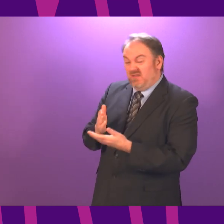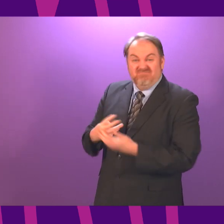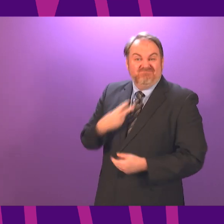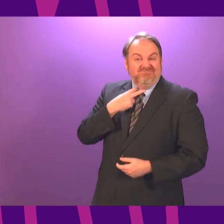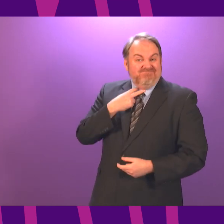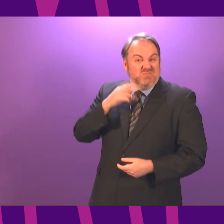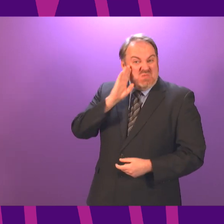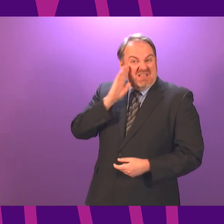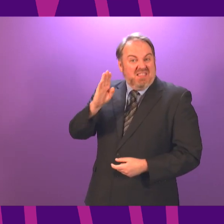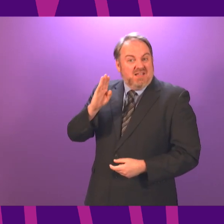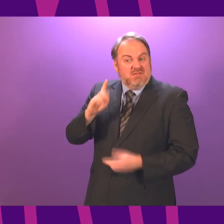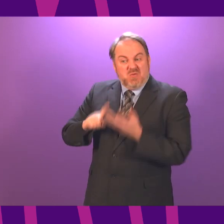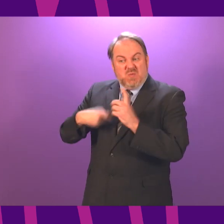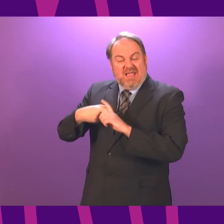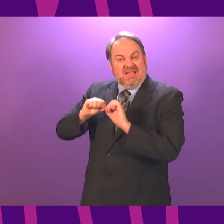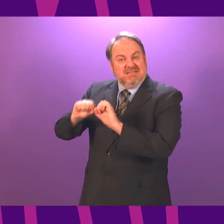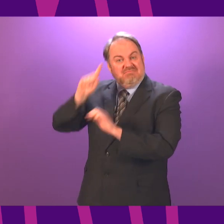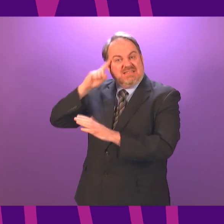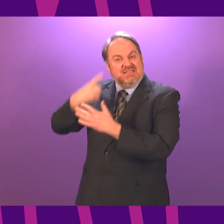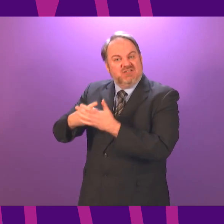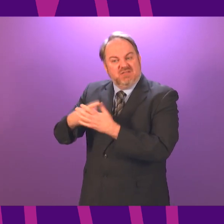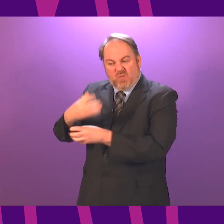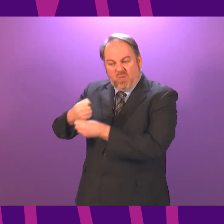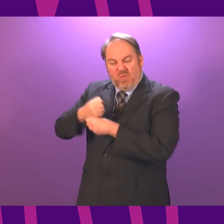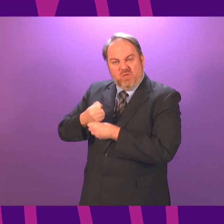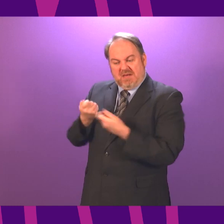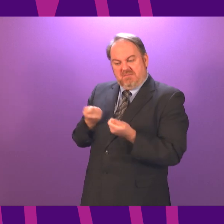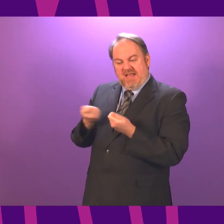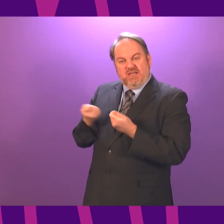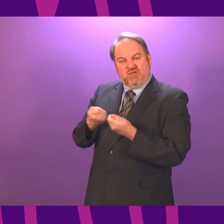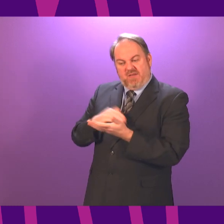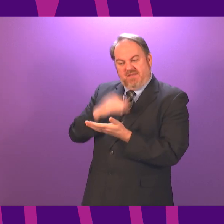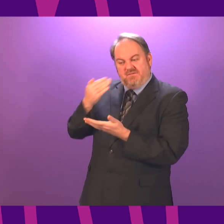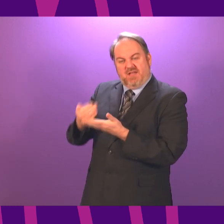to take that approach. It raises grave concerns and uncertainty for communities.